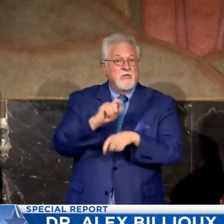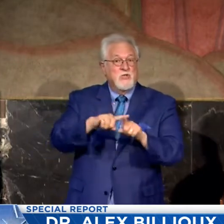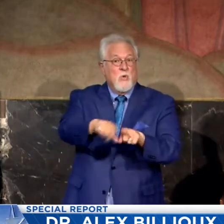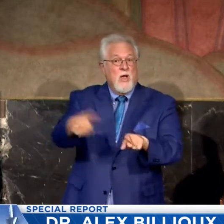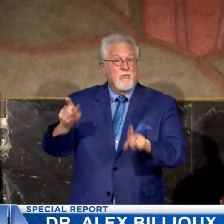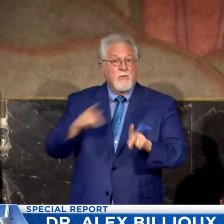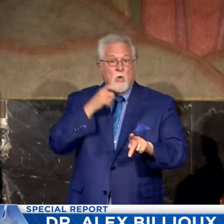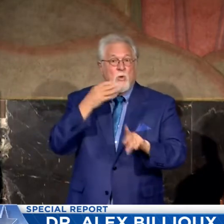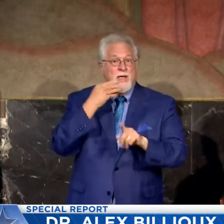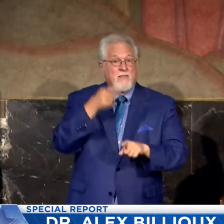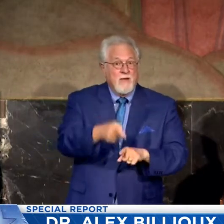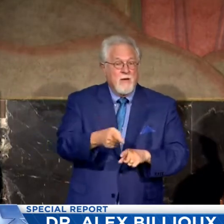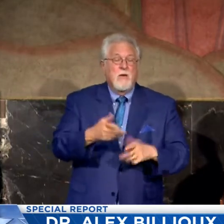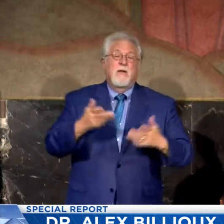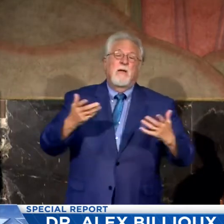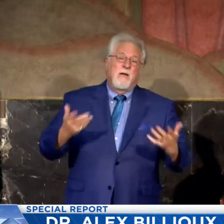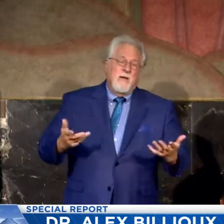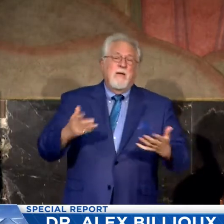THERE ARE TIMES WHERE THERE'S